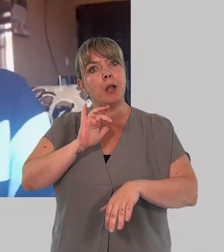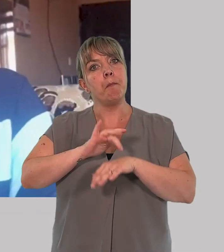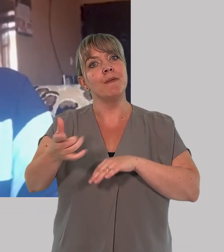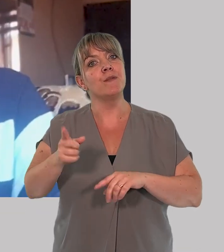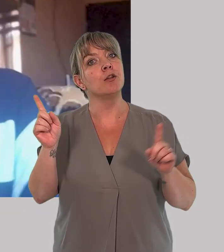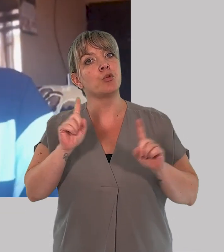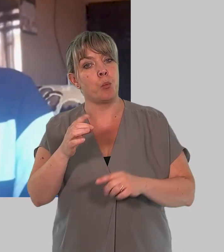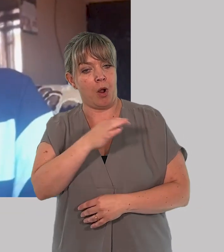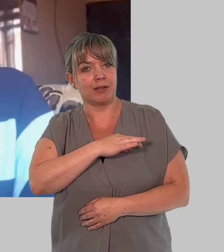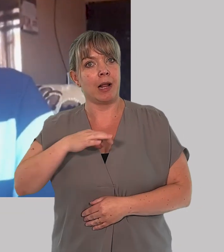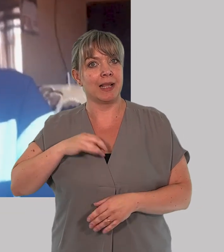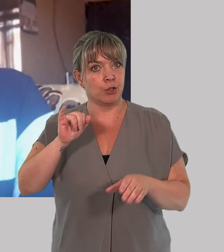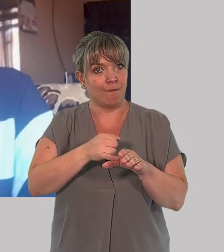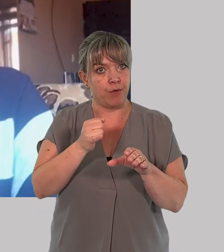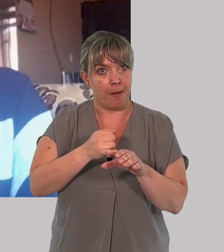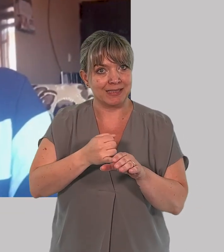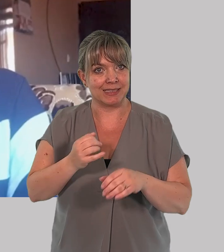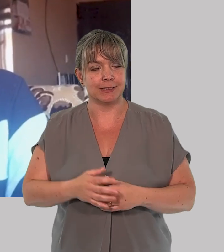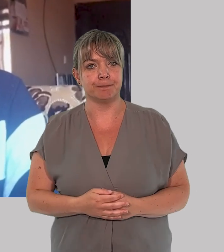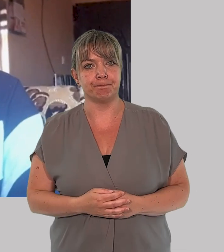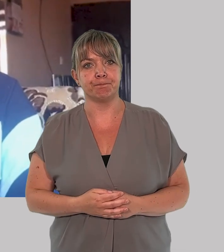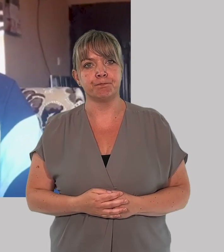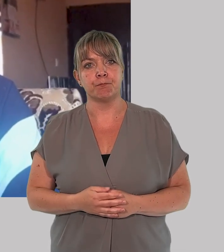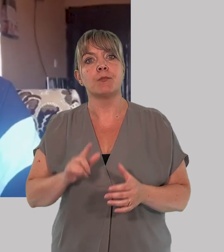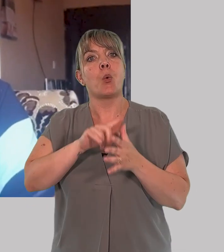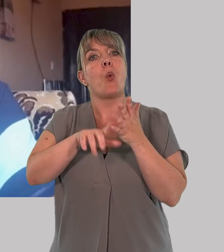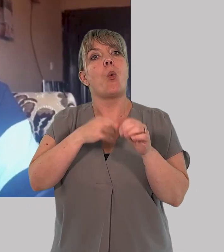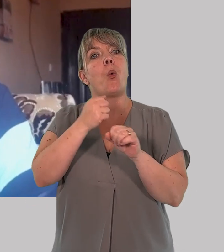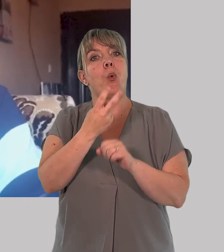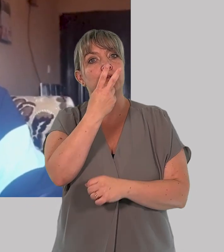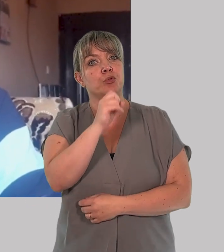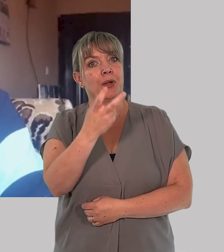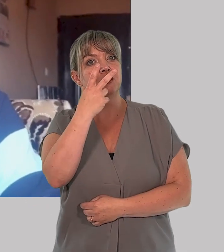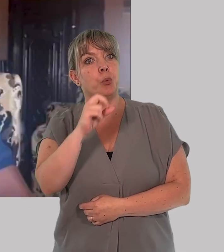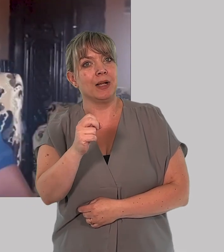In August 2020, I developed kidney stone. I was diagnosed with kidney stone.